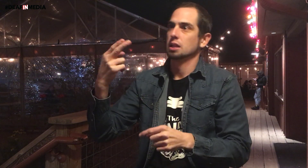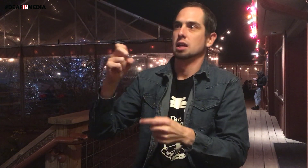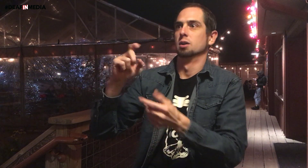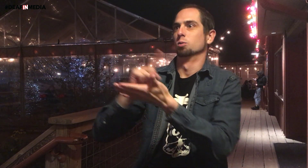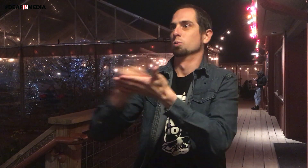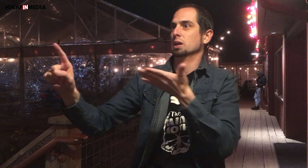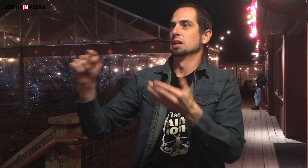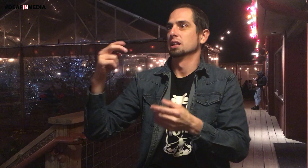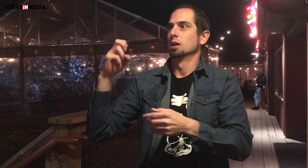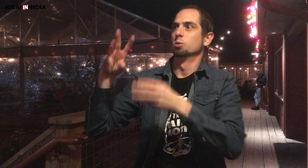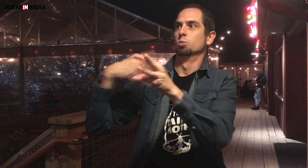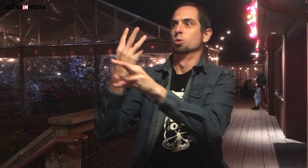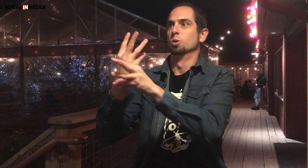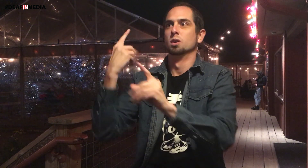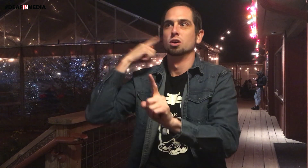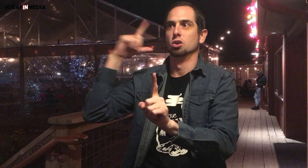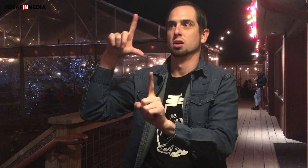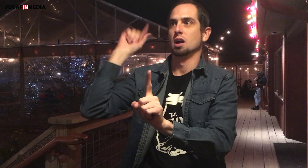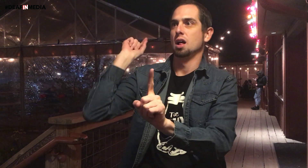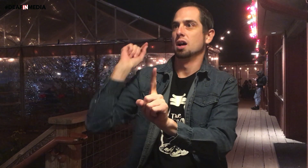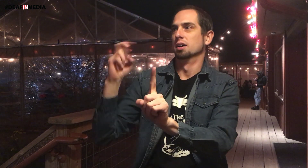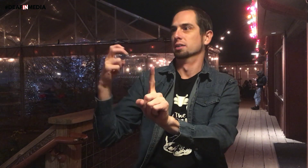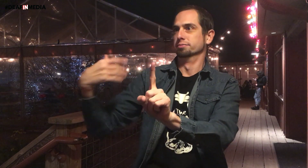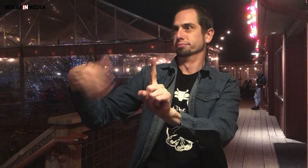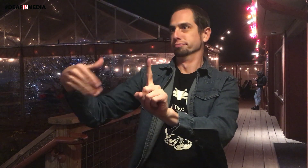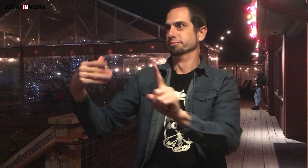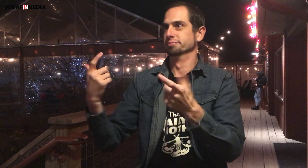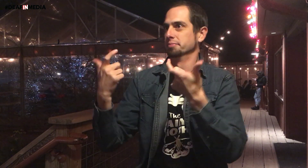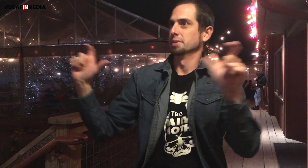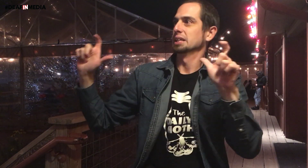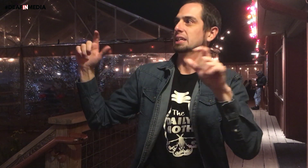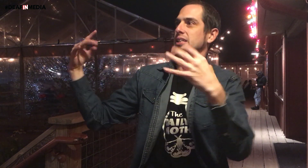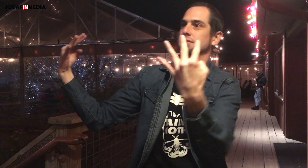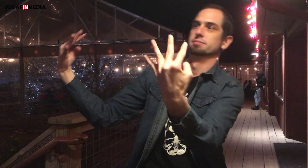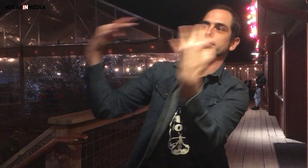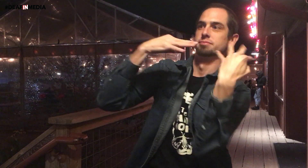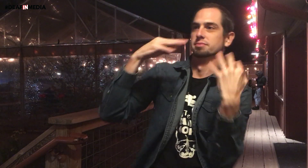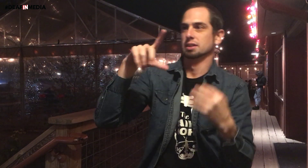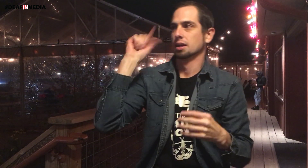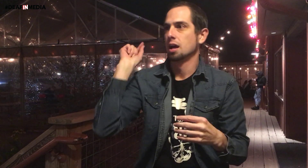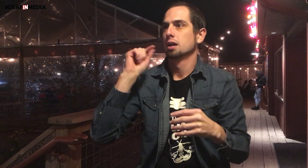“The Week the World Heard Gallaudet.” So many eyes on Gallaudet during that time.